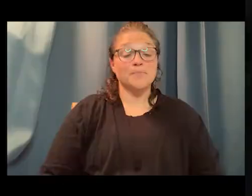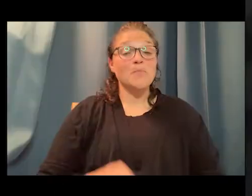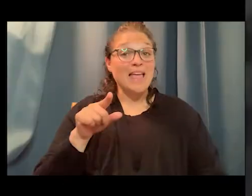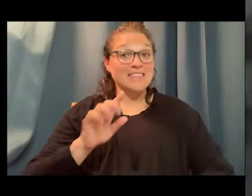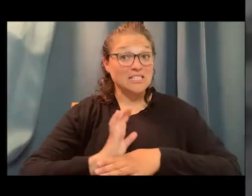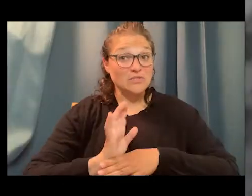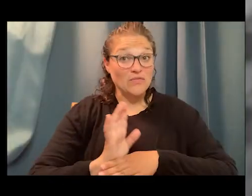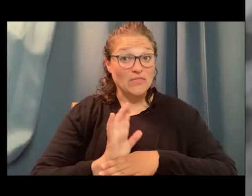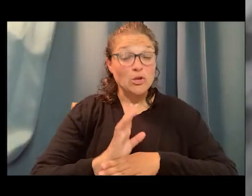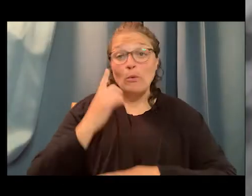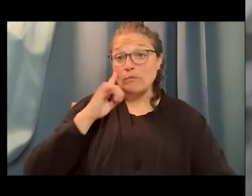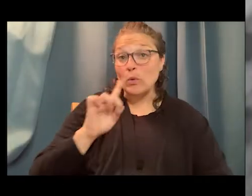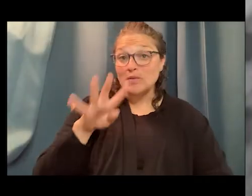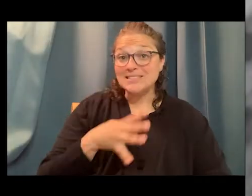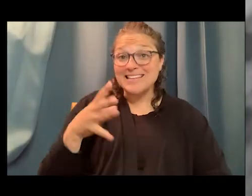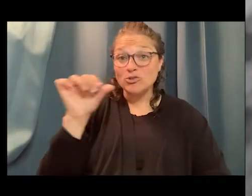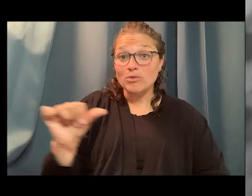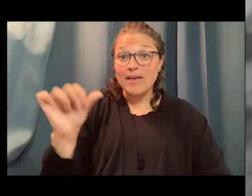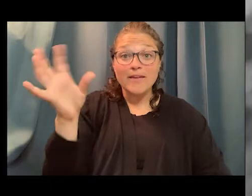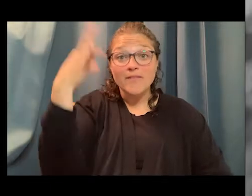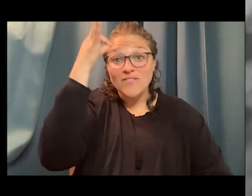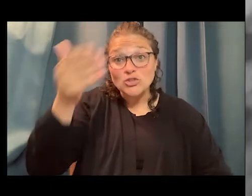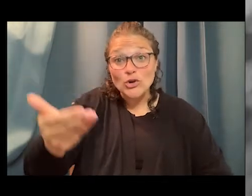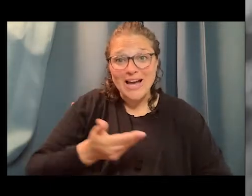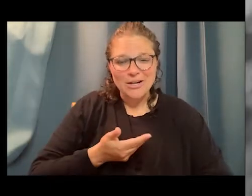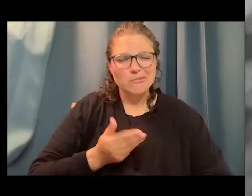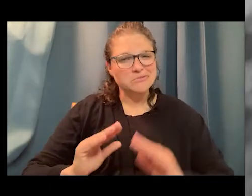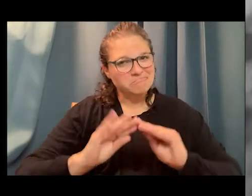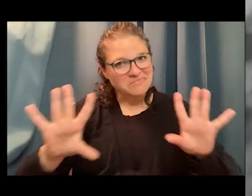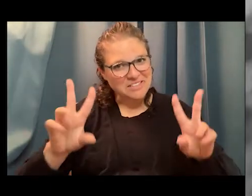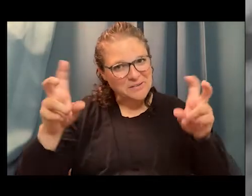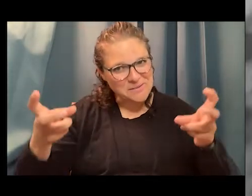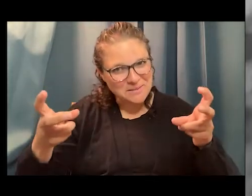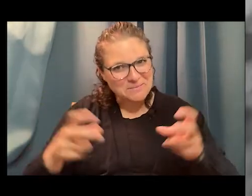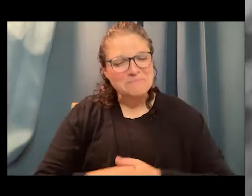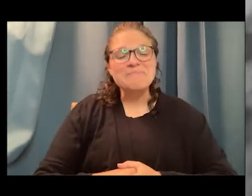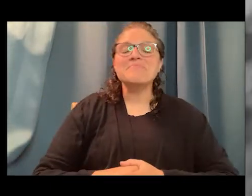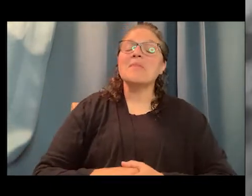Schedule-A Federal Hiring Script This video is about Schedule-A Federal Hiring, which I m pretty sure you figured out by the title.